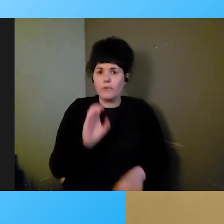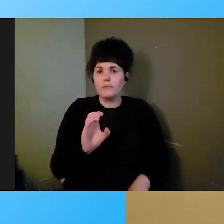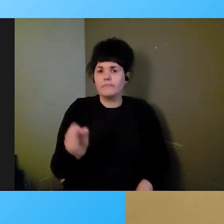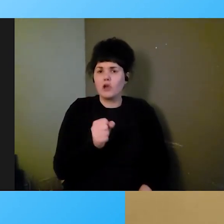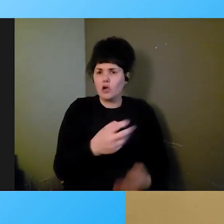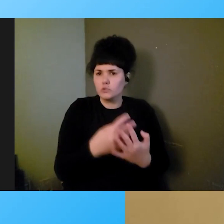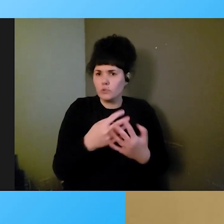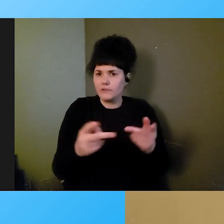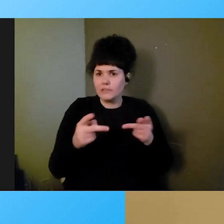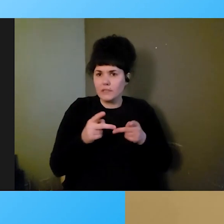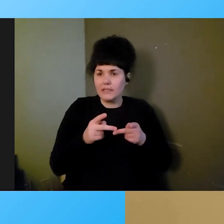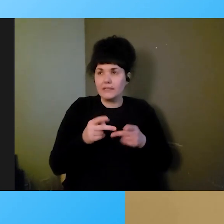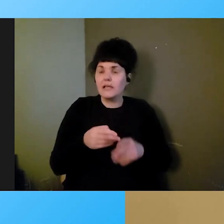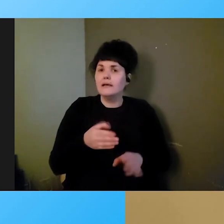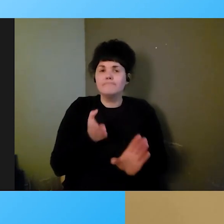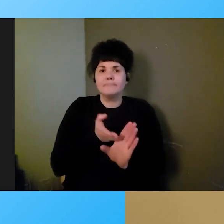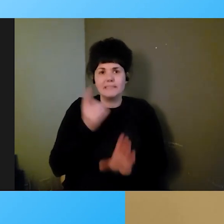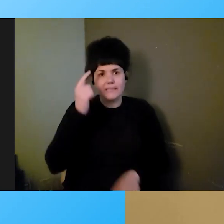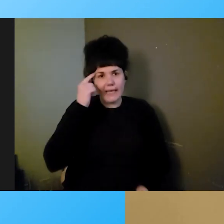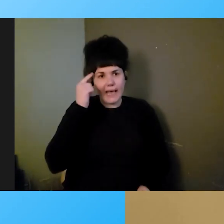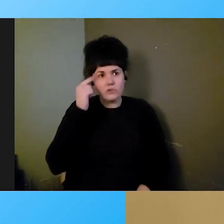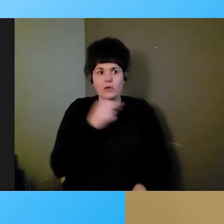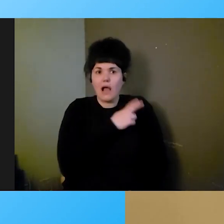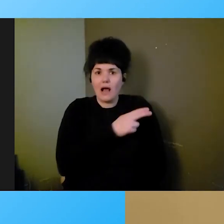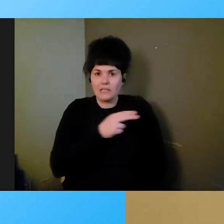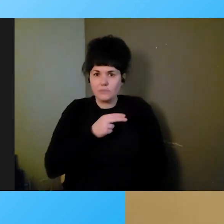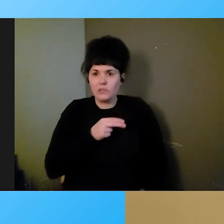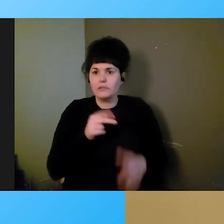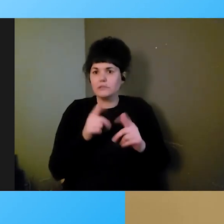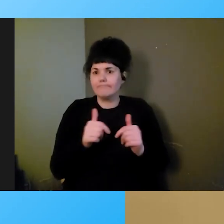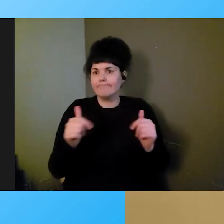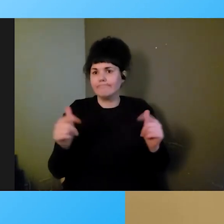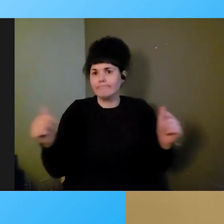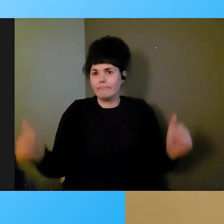carceral facilities, psychiatric hospitals, et cetera, et cetera.